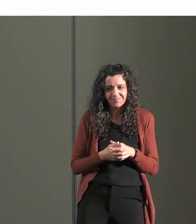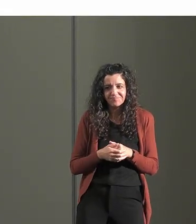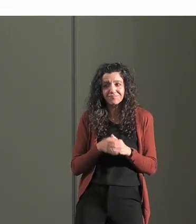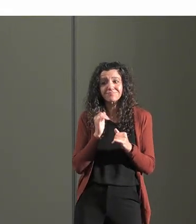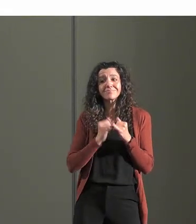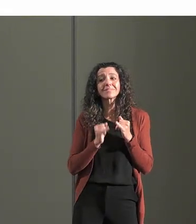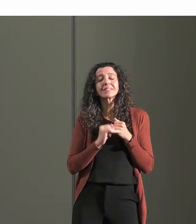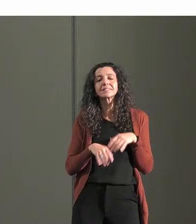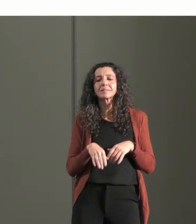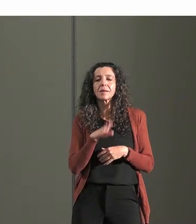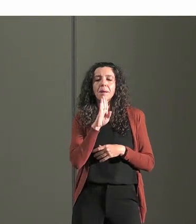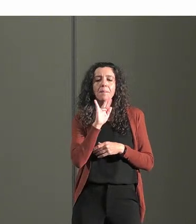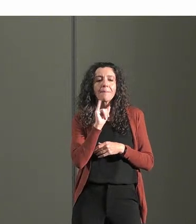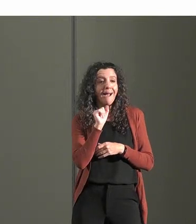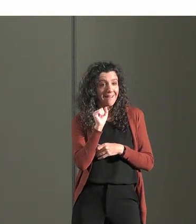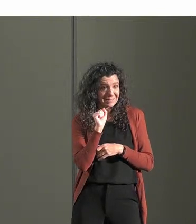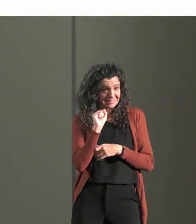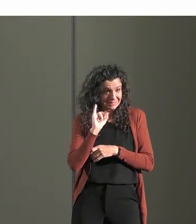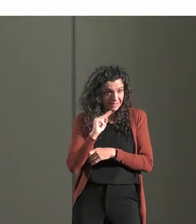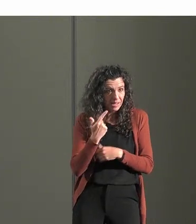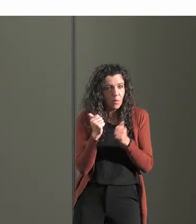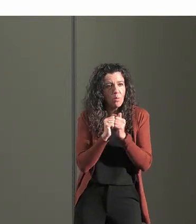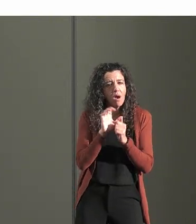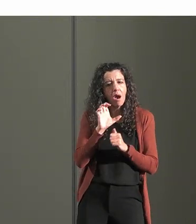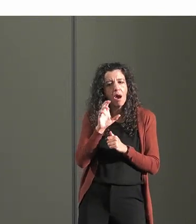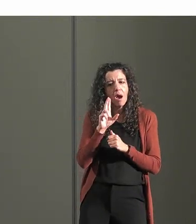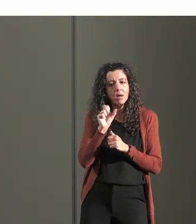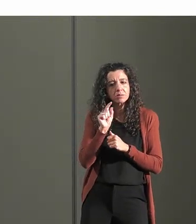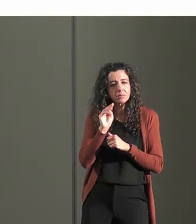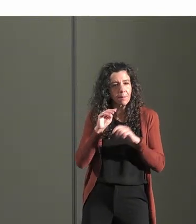excited to explore the space. My last thing is biasing with